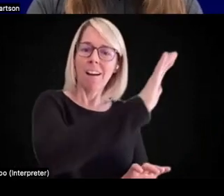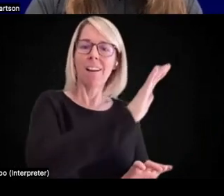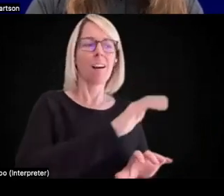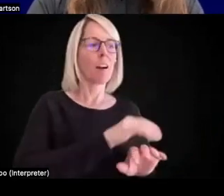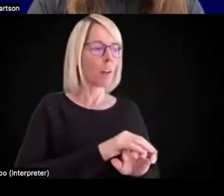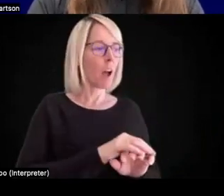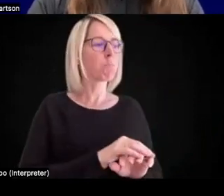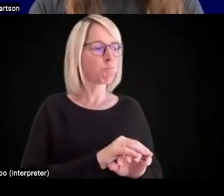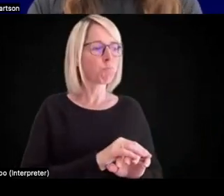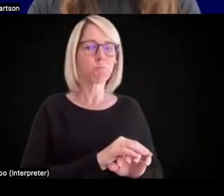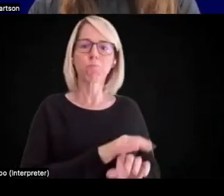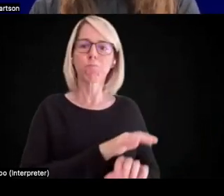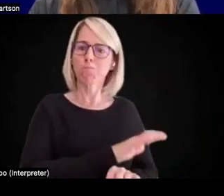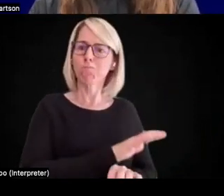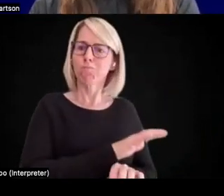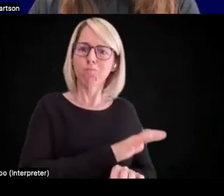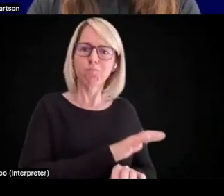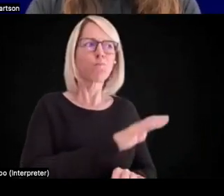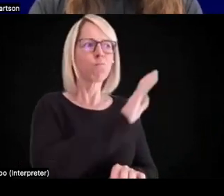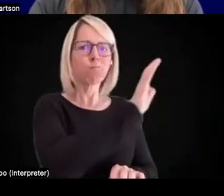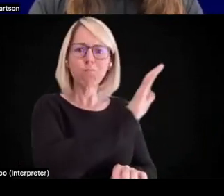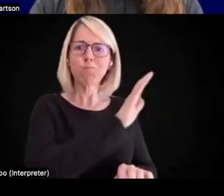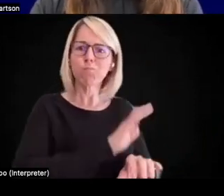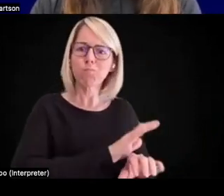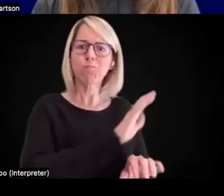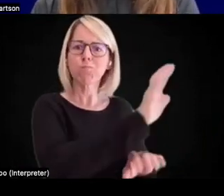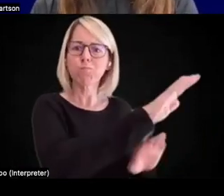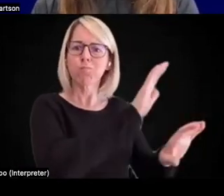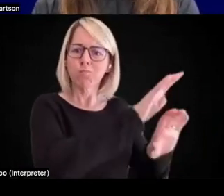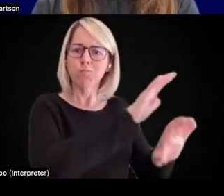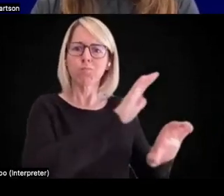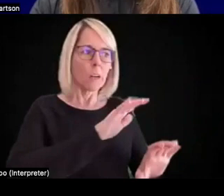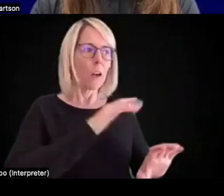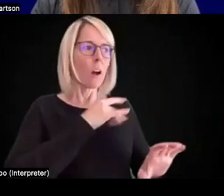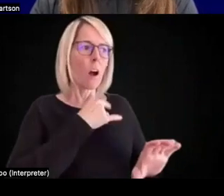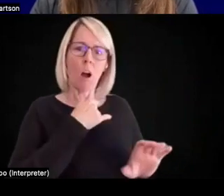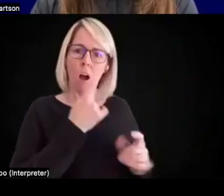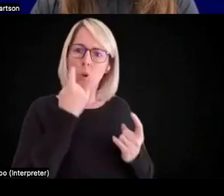You drum like this. You tap like this. You drummed like this. You tapped like this. I saw that. I saw